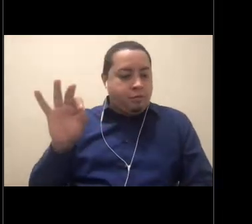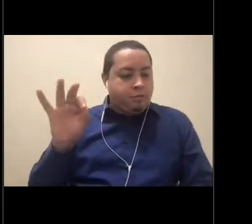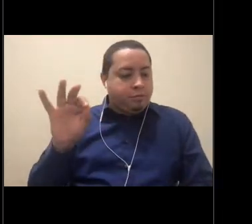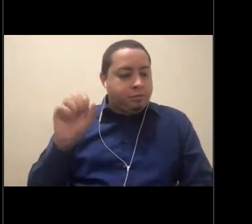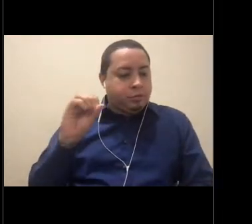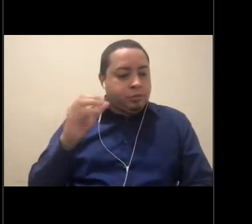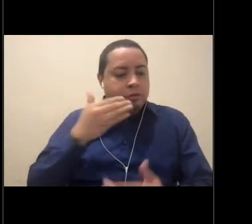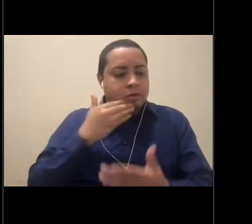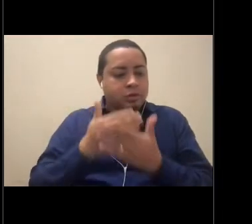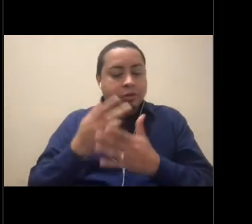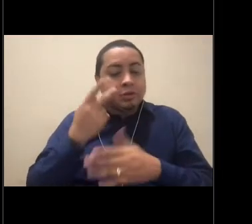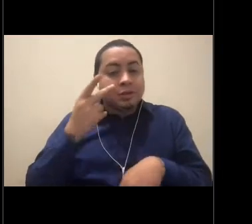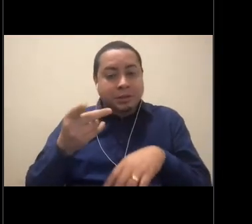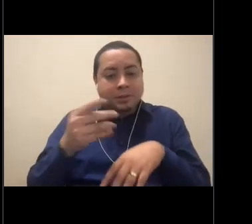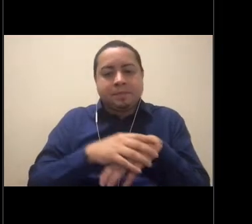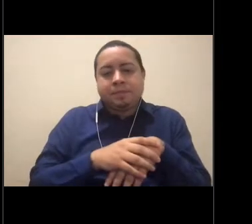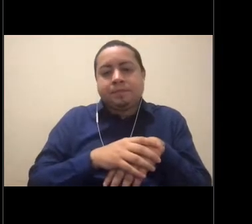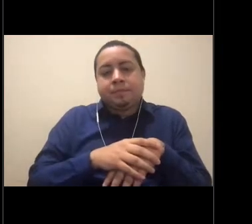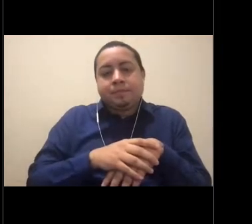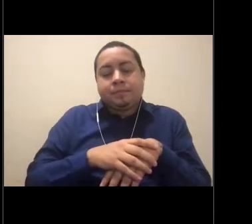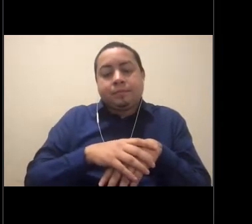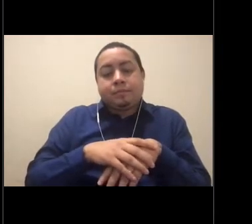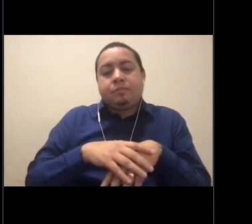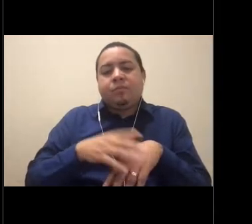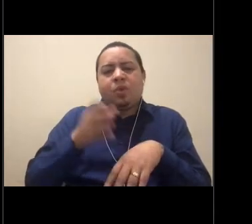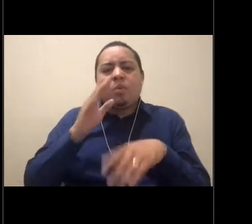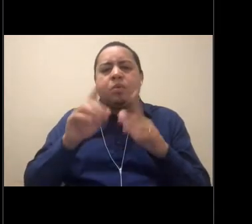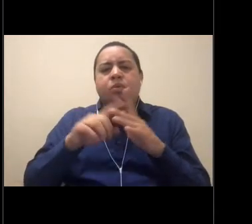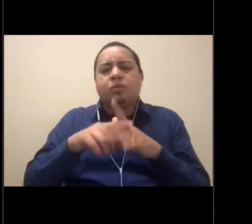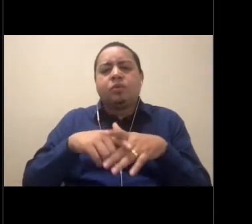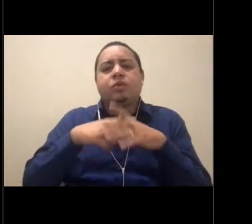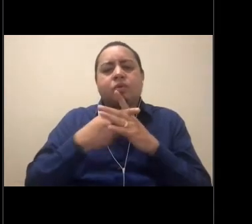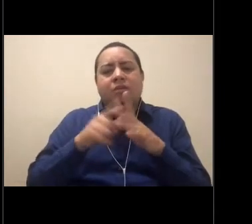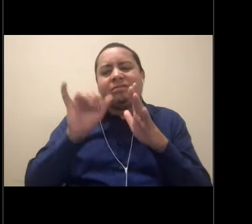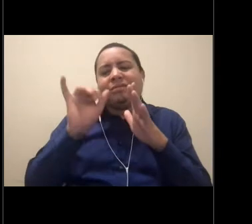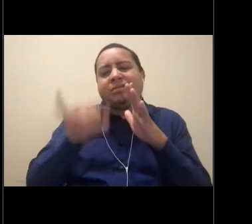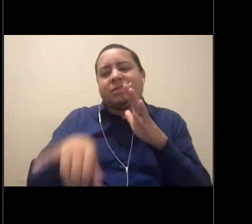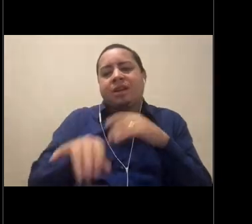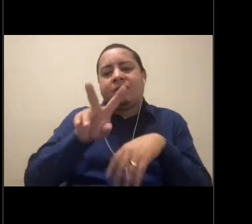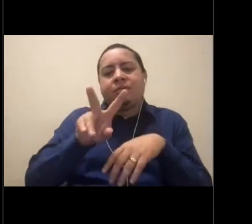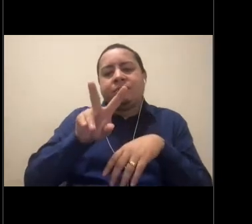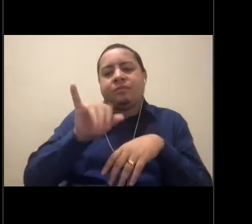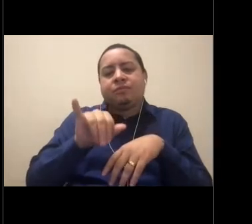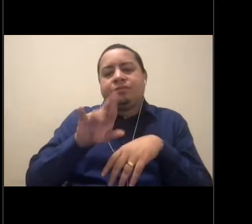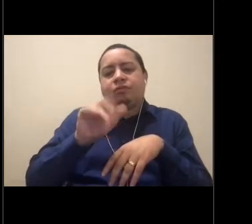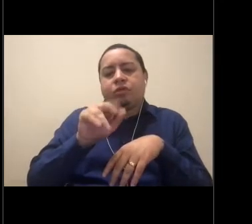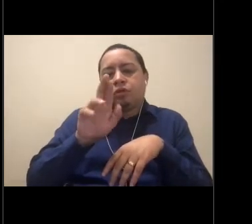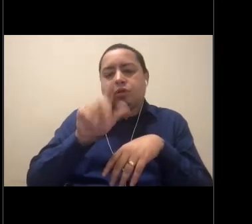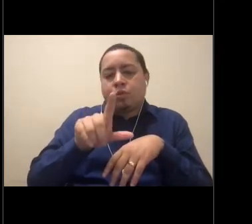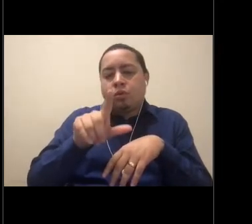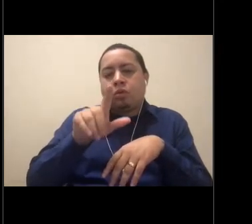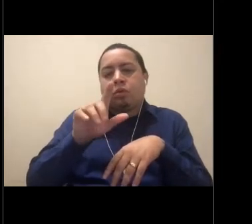So we'll go ahead and start this. Bill is one of our people works, for us and he does support,